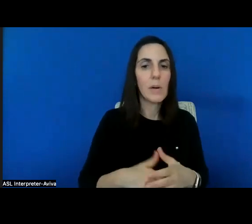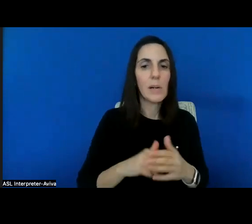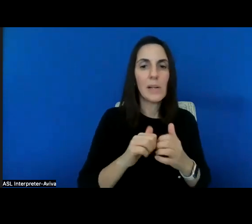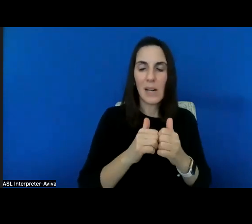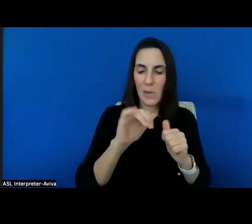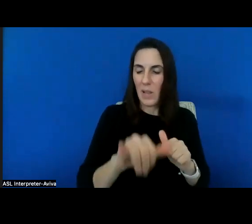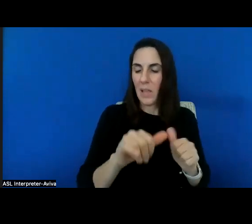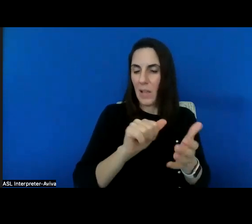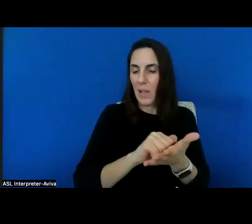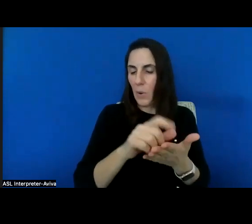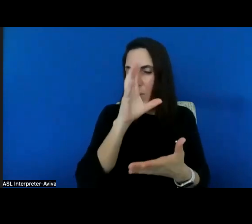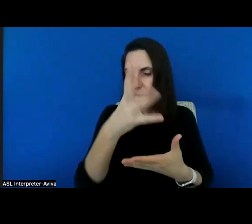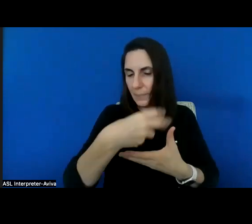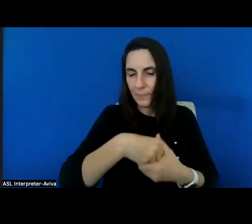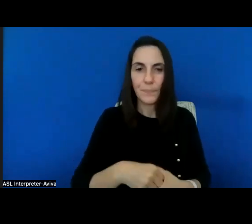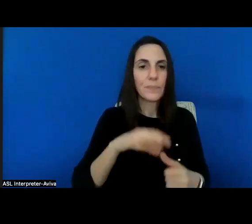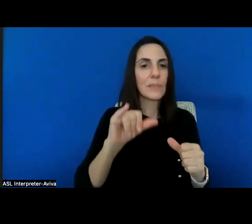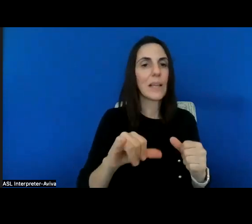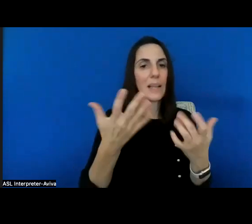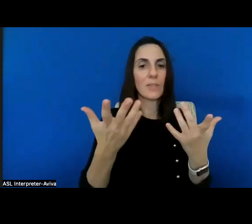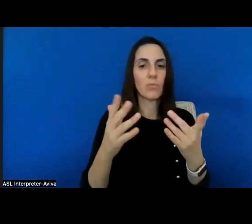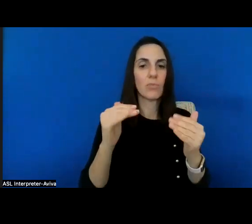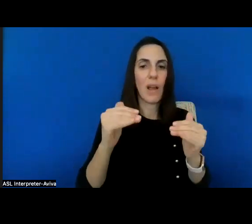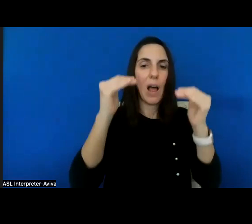So that's Hi level. 11:36:54 How an account would work if an individual